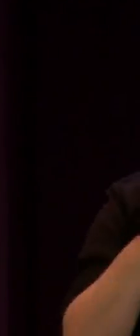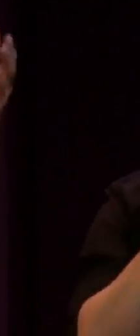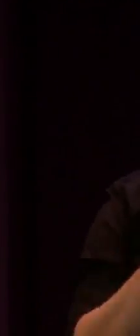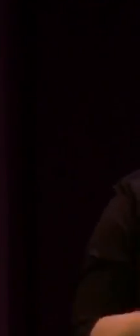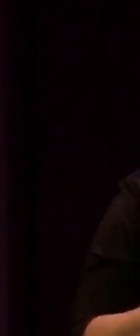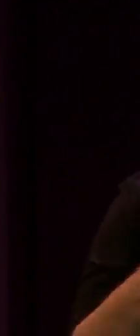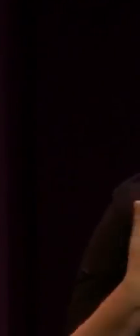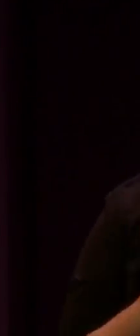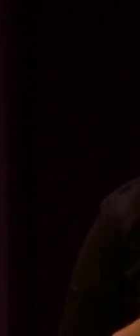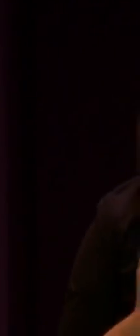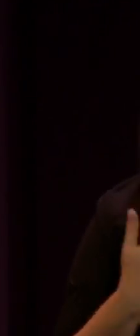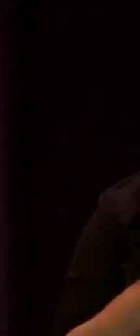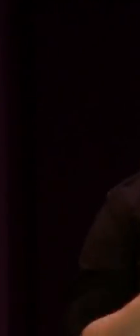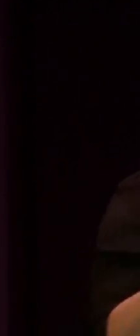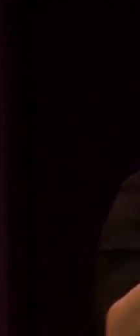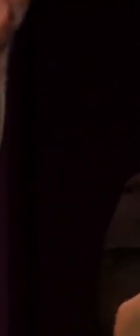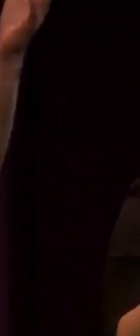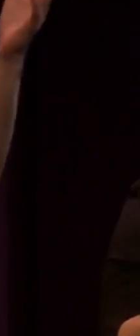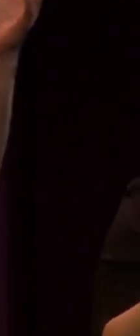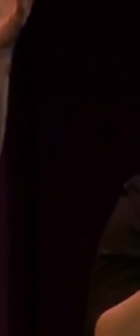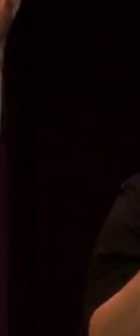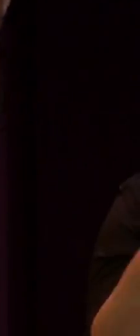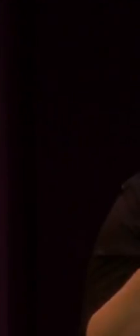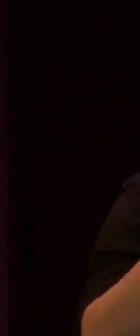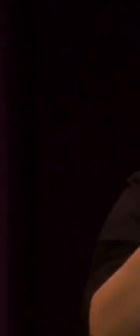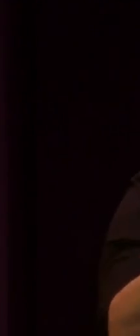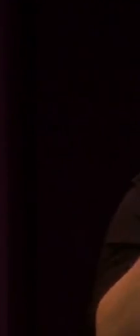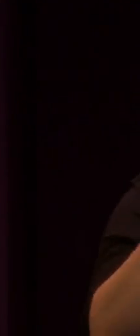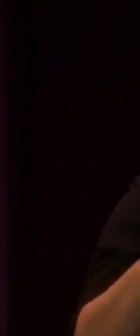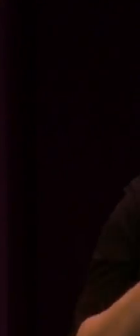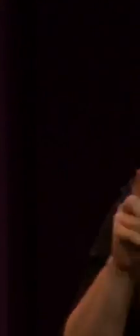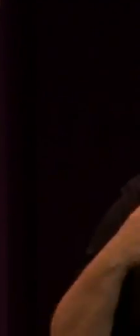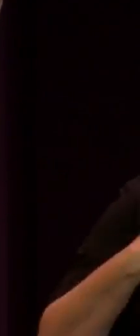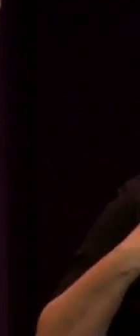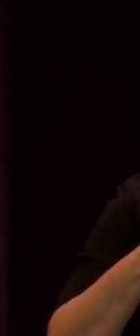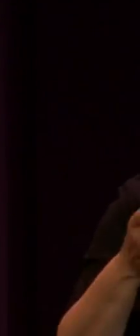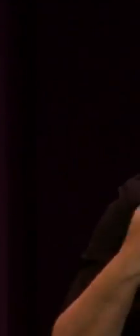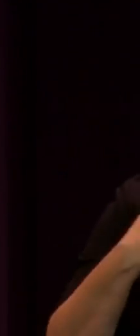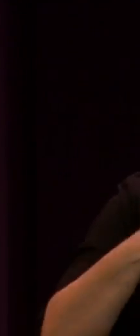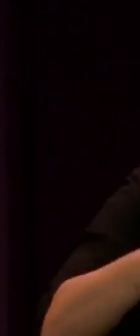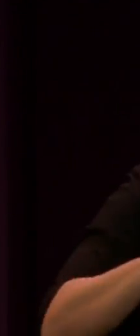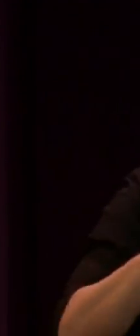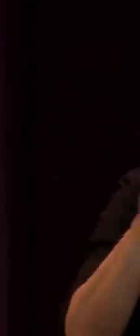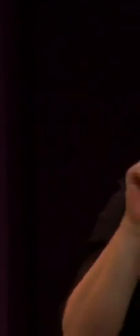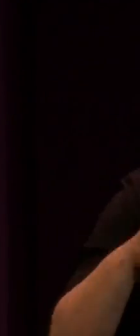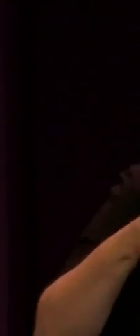WE ISSUE DRIVER'S LICENSE. WE DO EVERYTHING STATES DO. WE DO. AND WE PAY OUR OWN WAY.